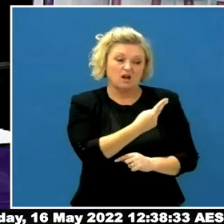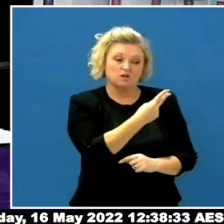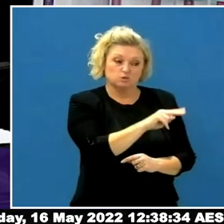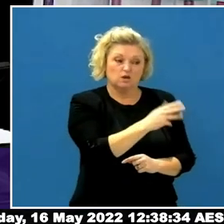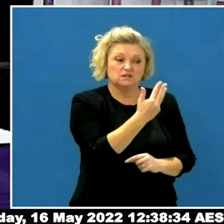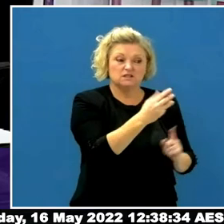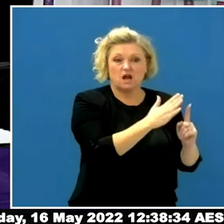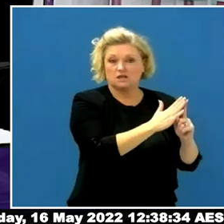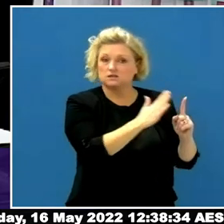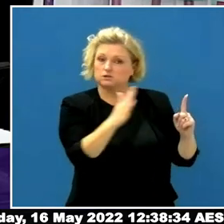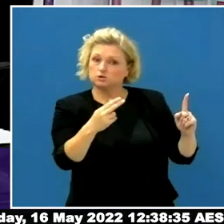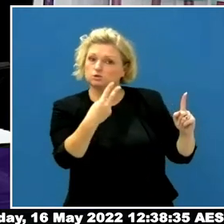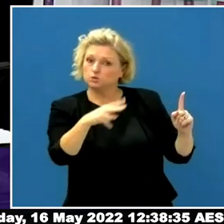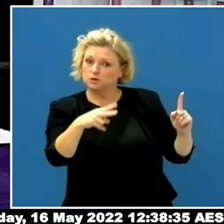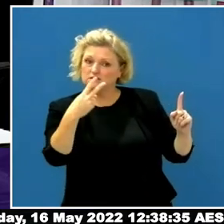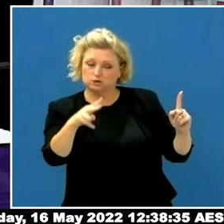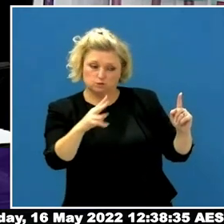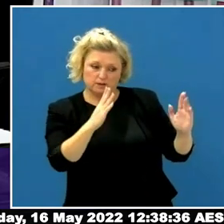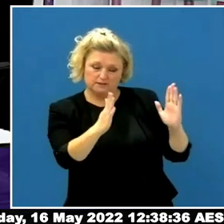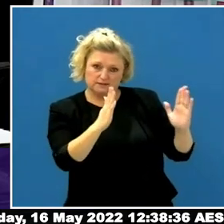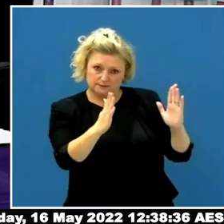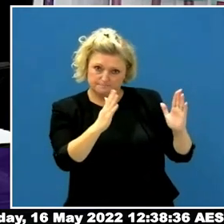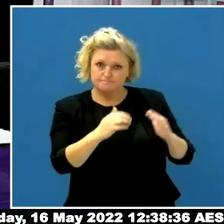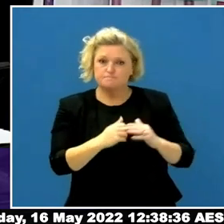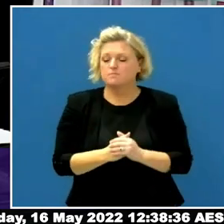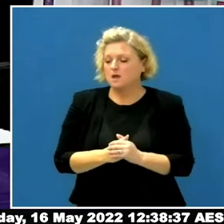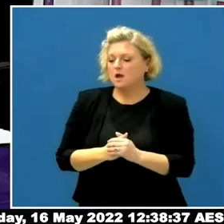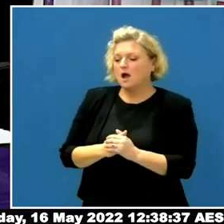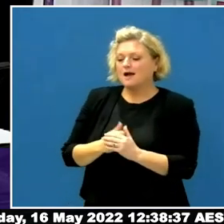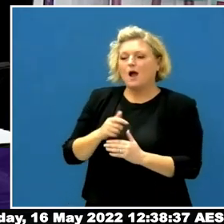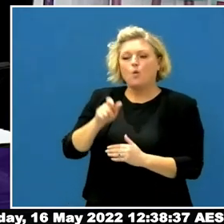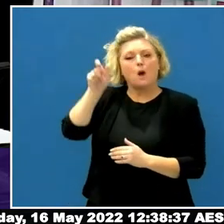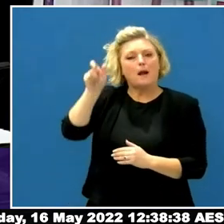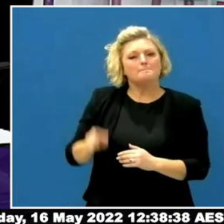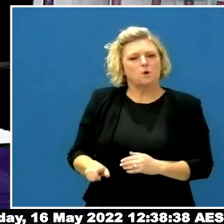Obviously, when someone is charged with criminal offences it's necessary to